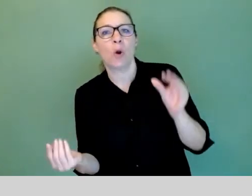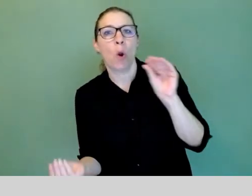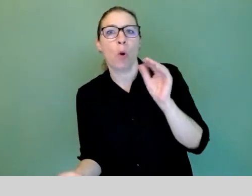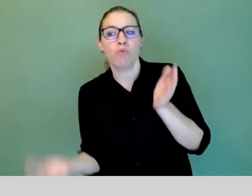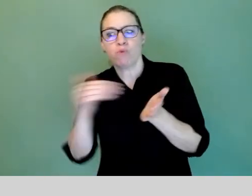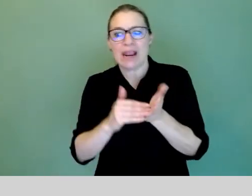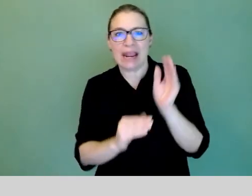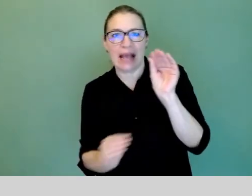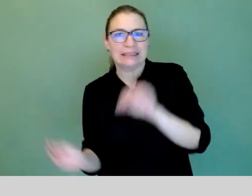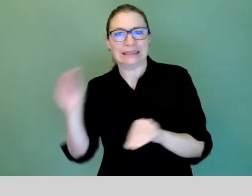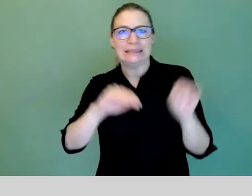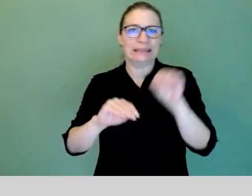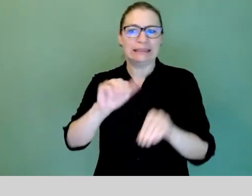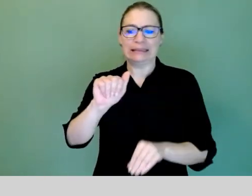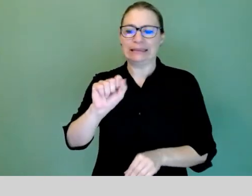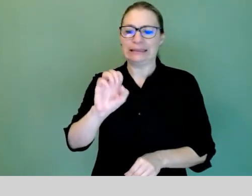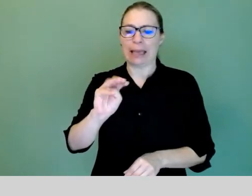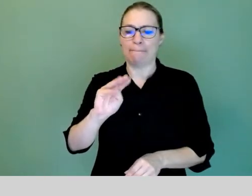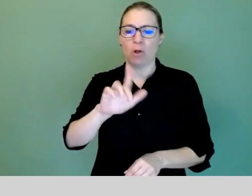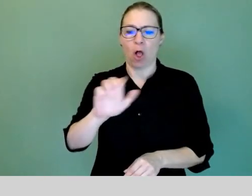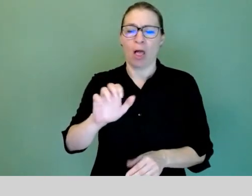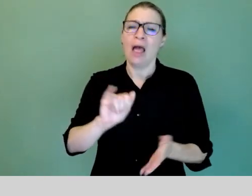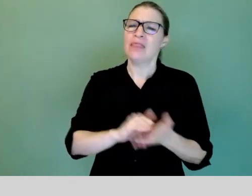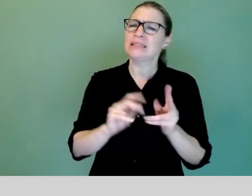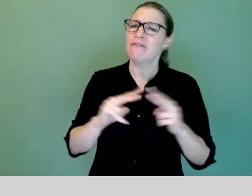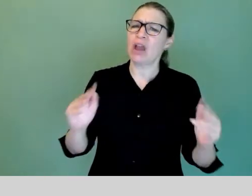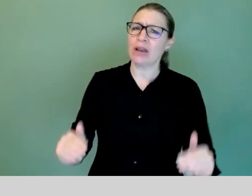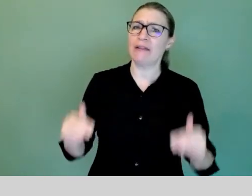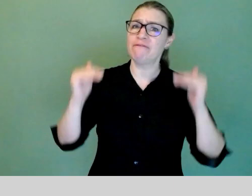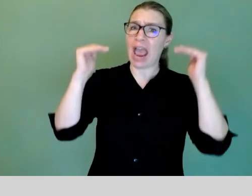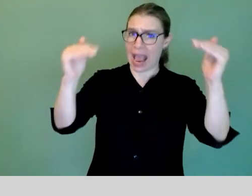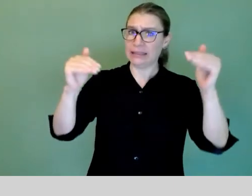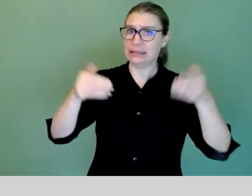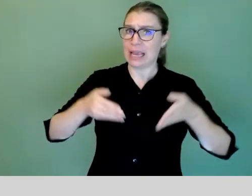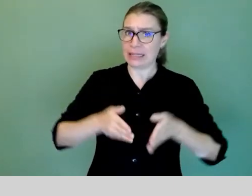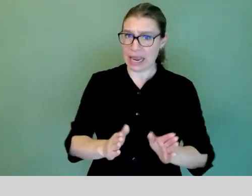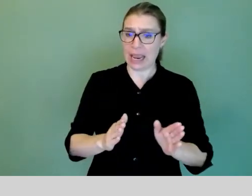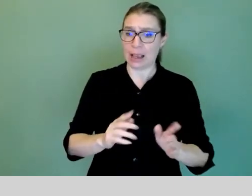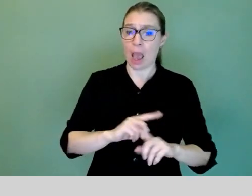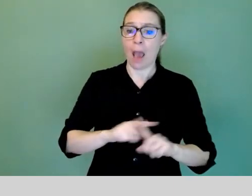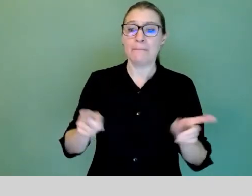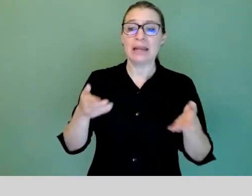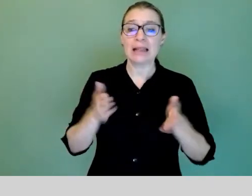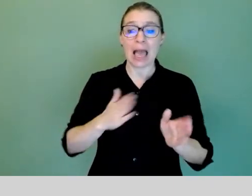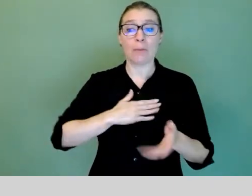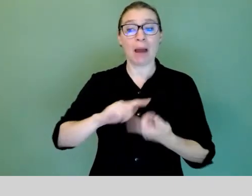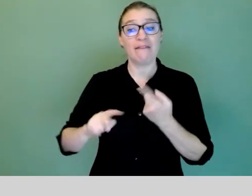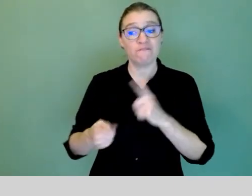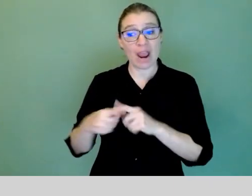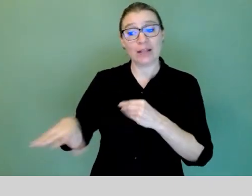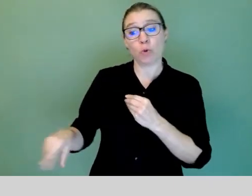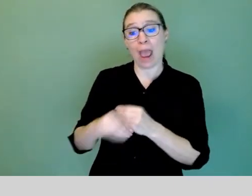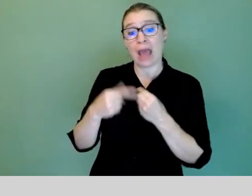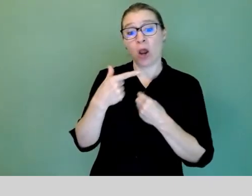It's a super advanced technique, but it allowed my friend Sebastian Noack to add a goto command to Python.